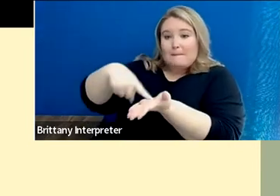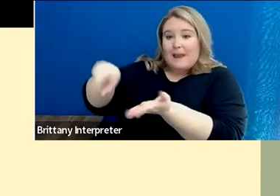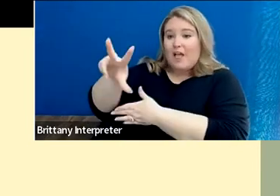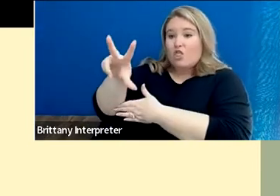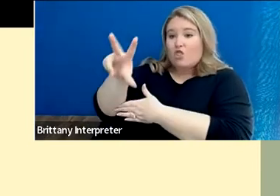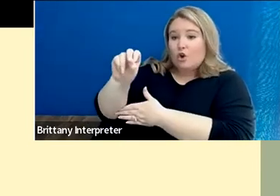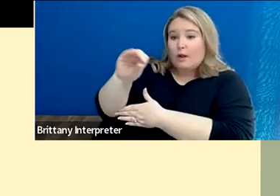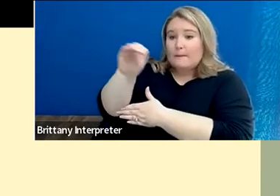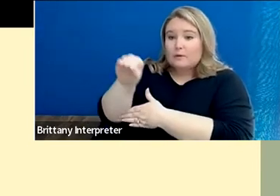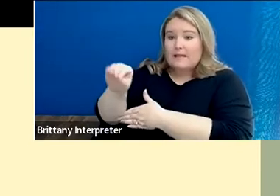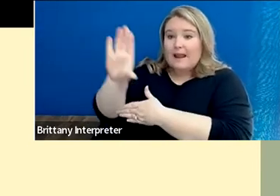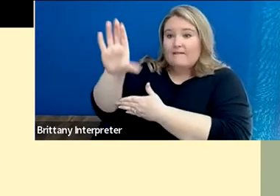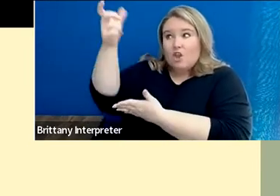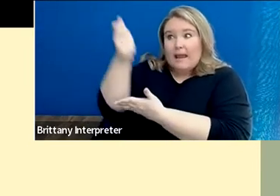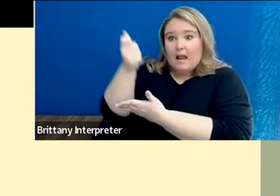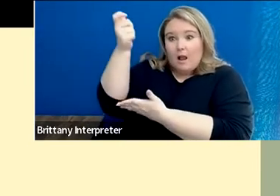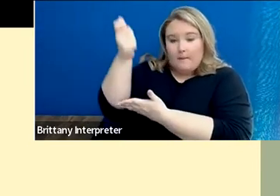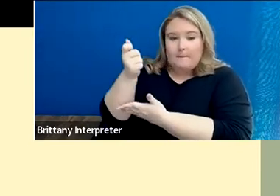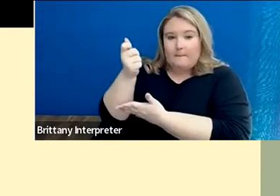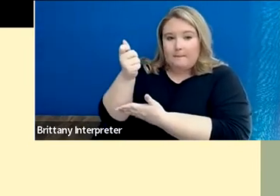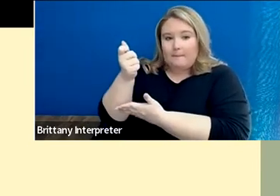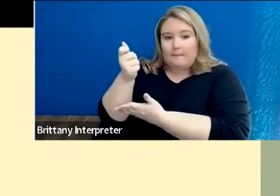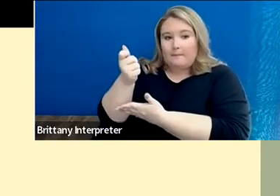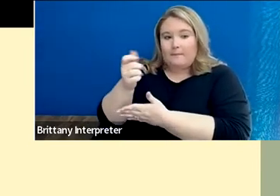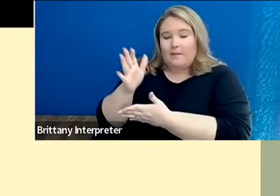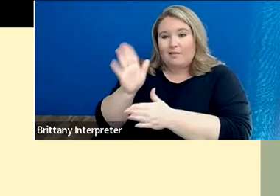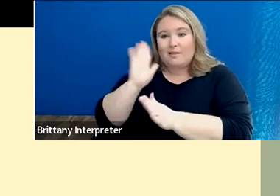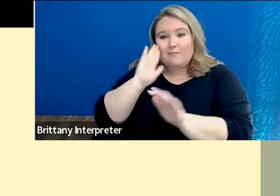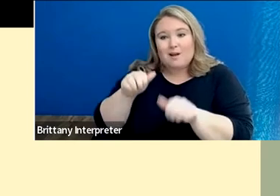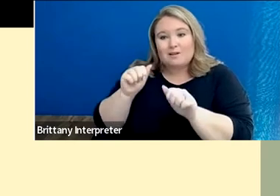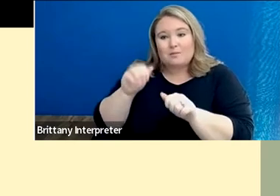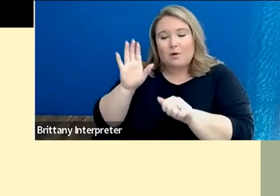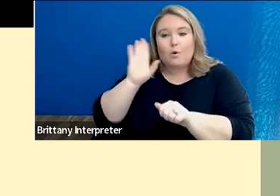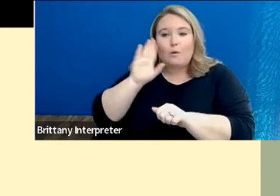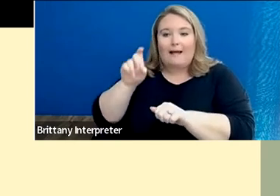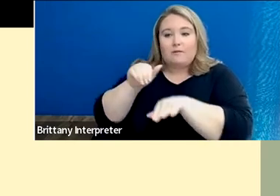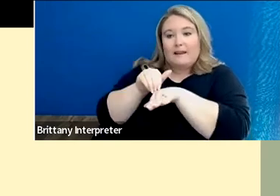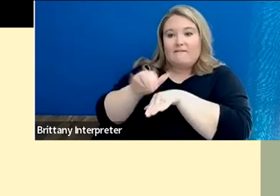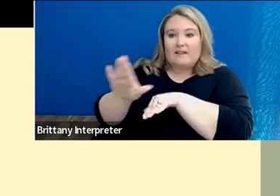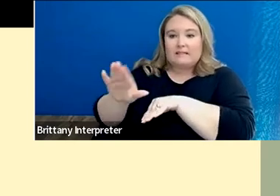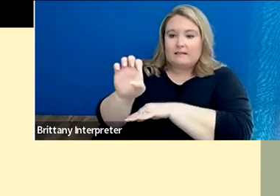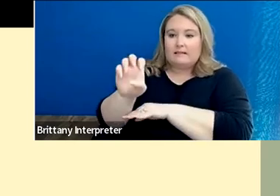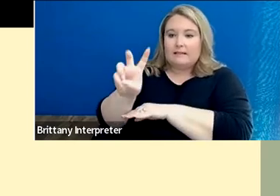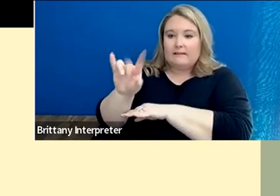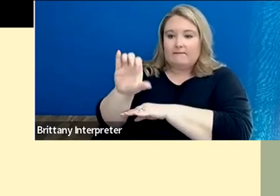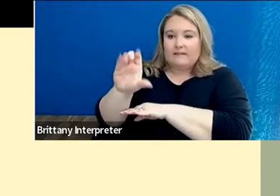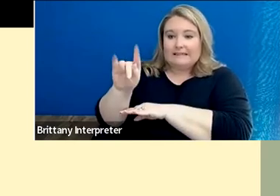and therefore more likely to face eviction. And this impacts disabled renters of color even more